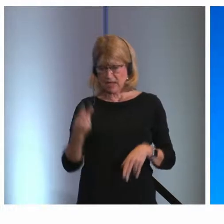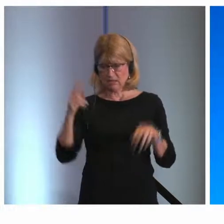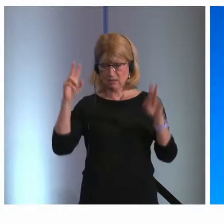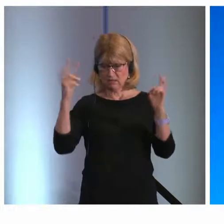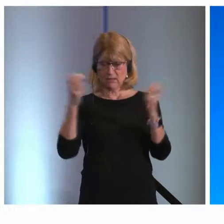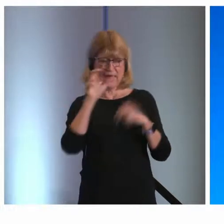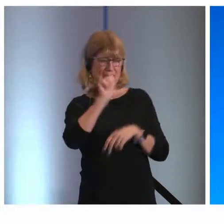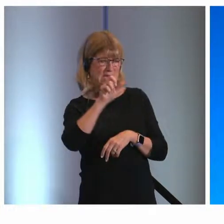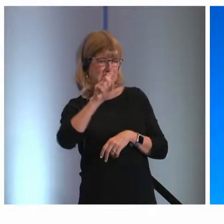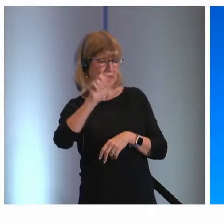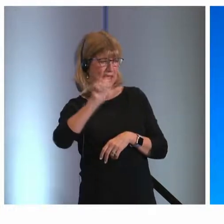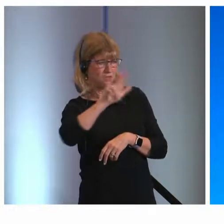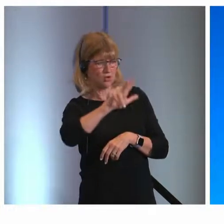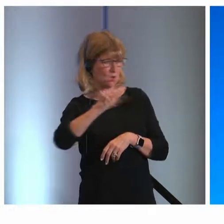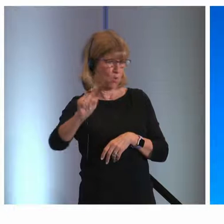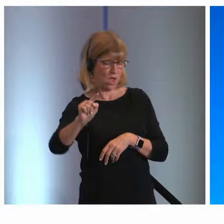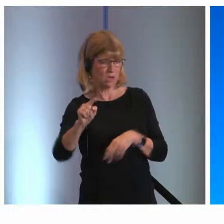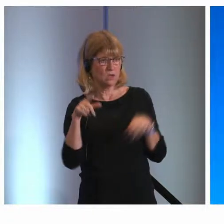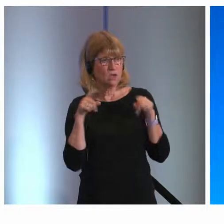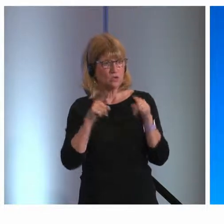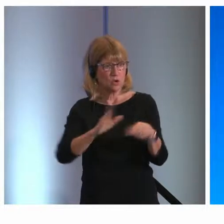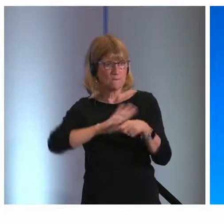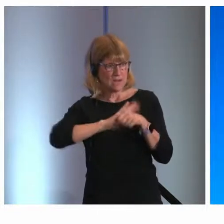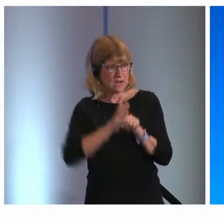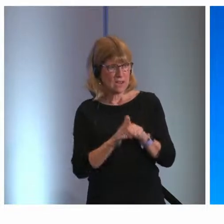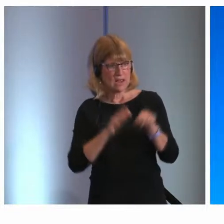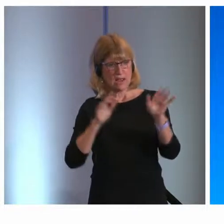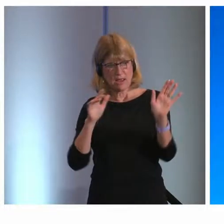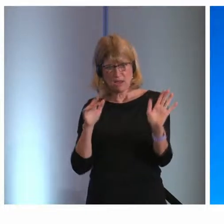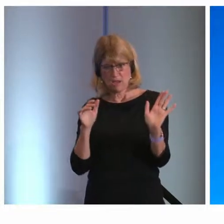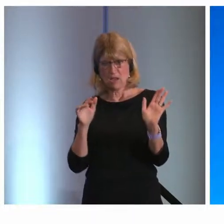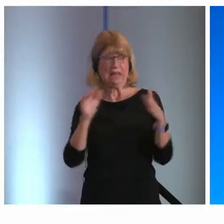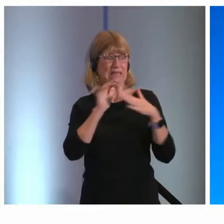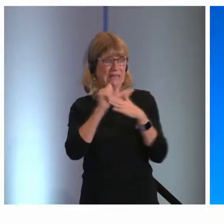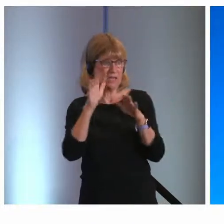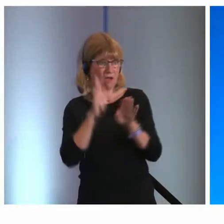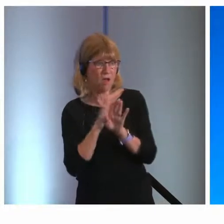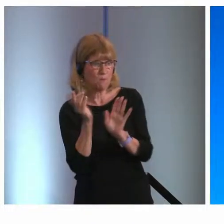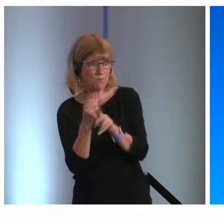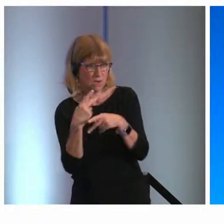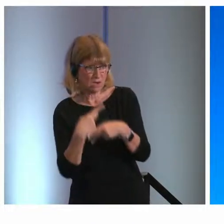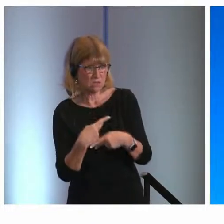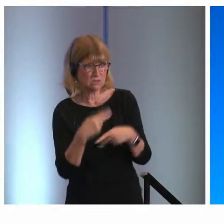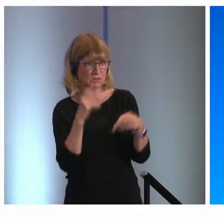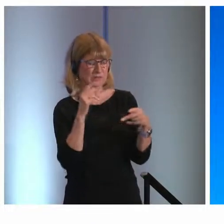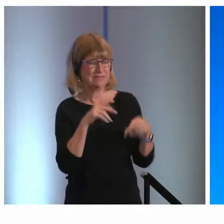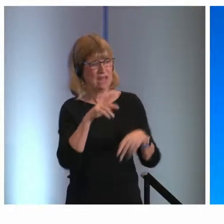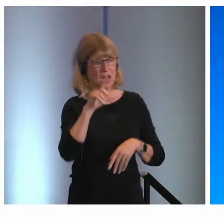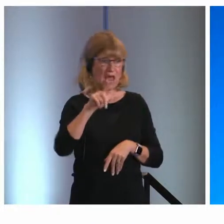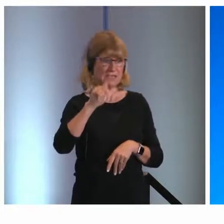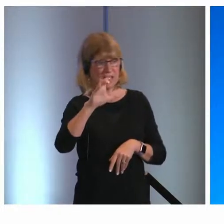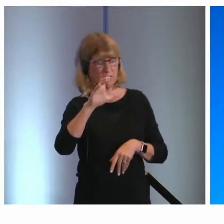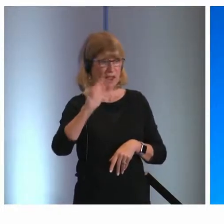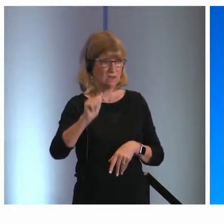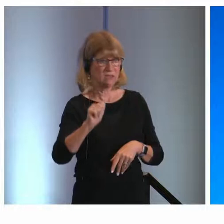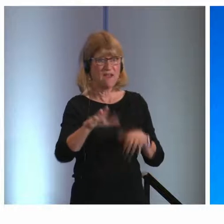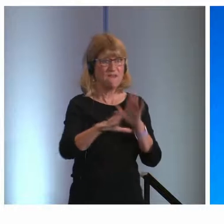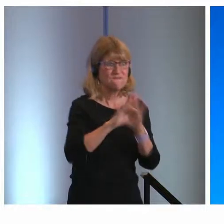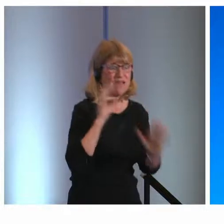describer and through the captioning, and Chiron. The second part of this reel is ADA 31, and basically during